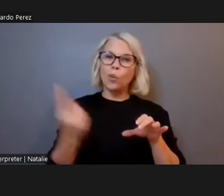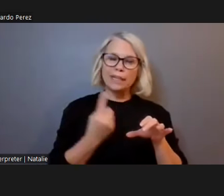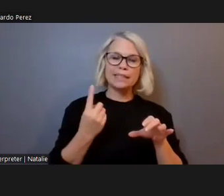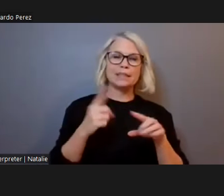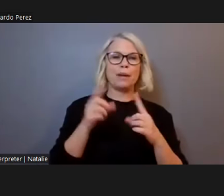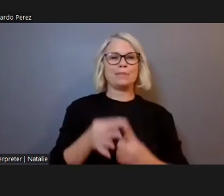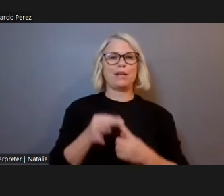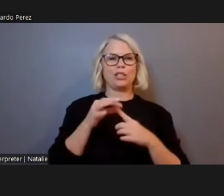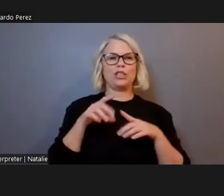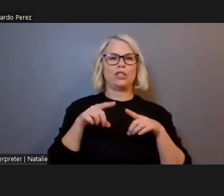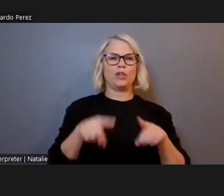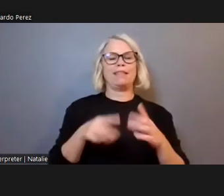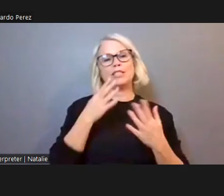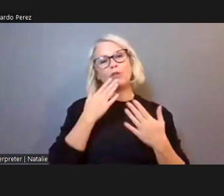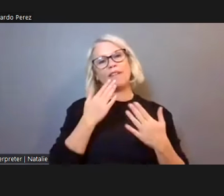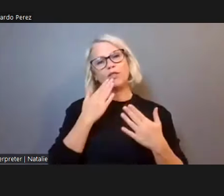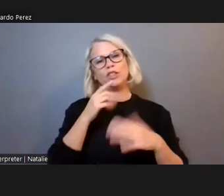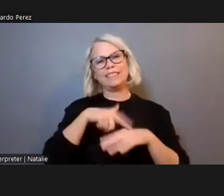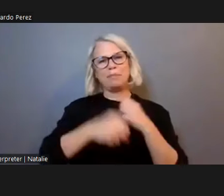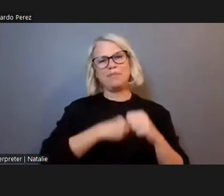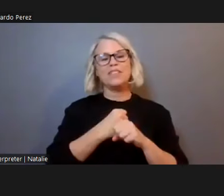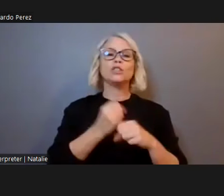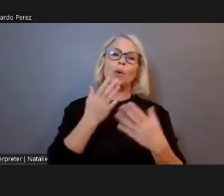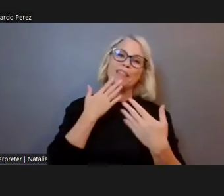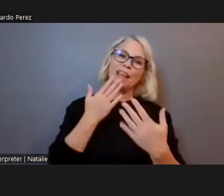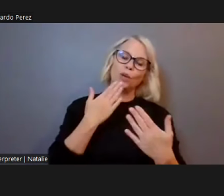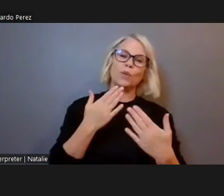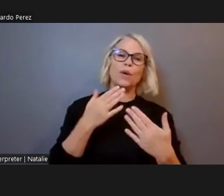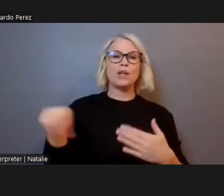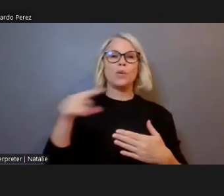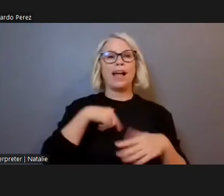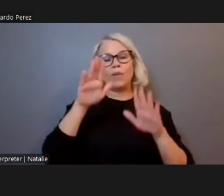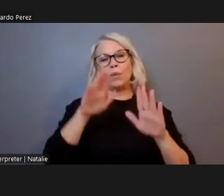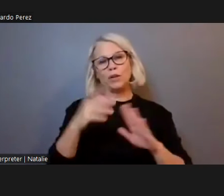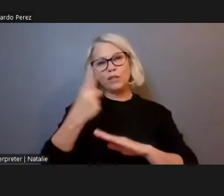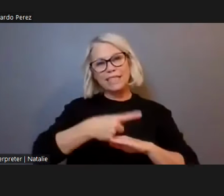in this grateful season, so, thank you and have a wonderful day and again, thank you